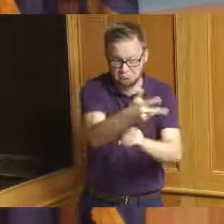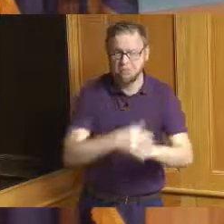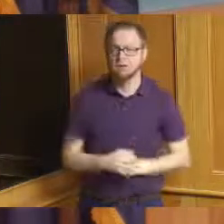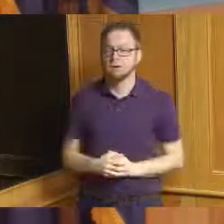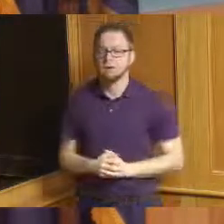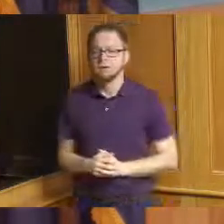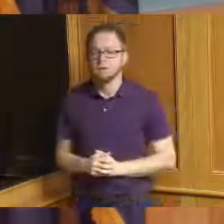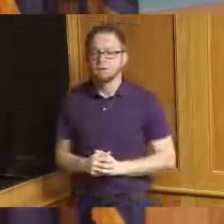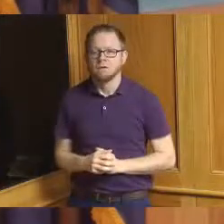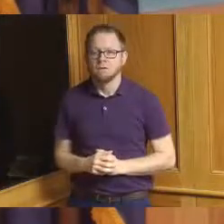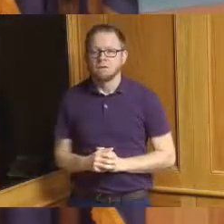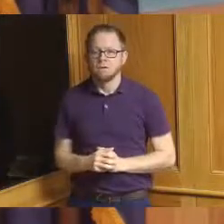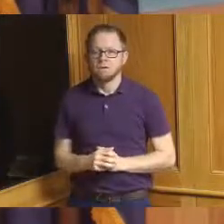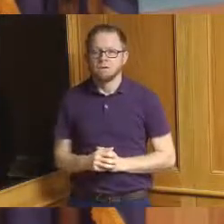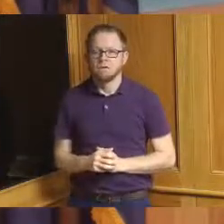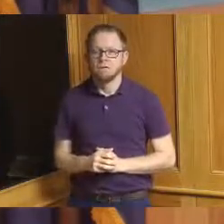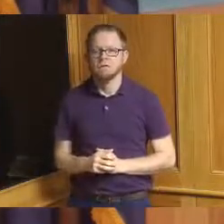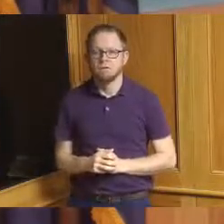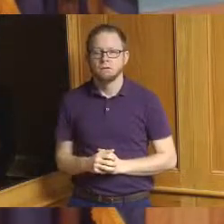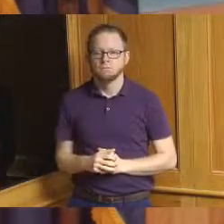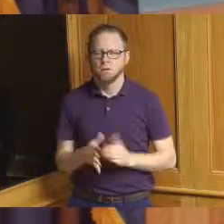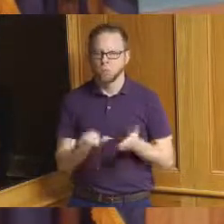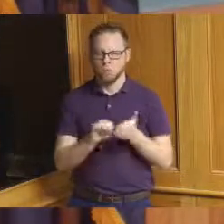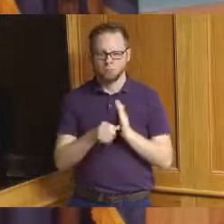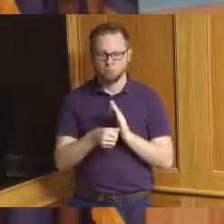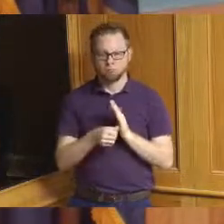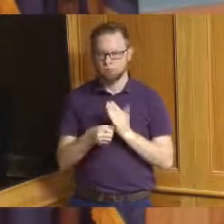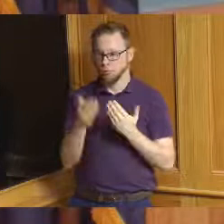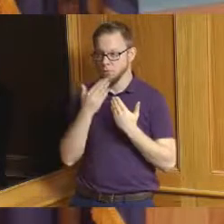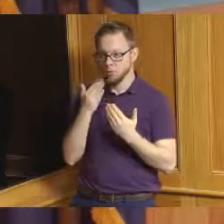there are a couple of things that i want to thank the administration i want to thank holly she